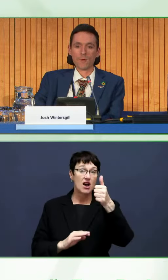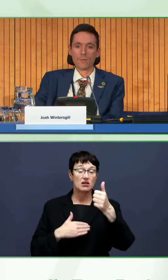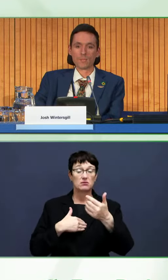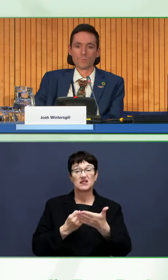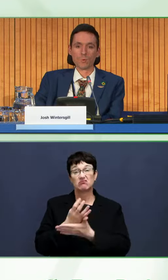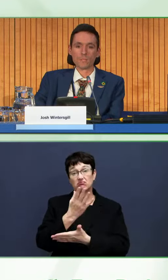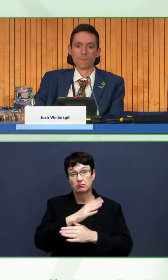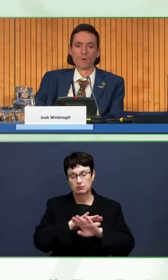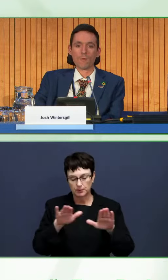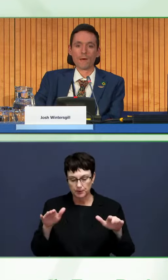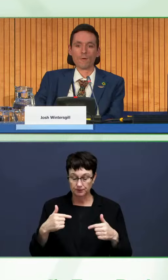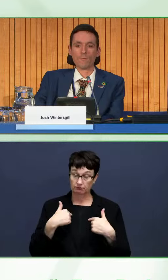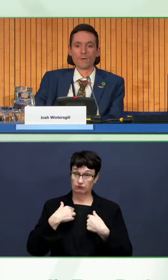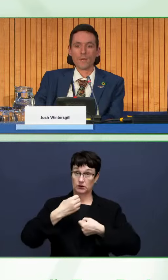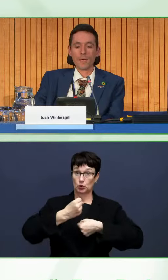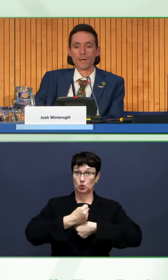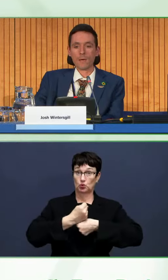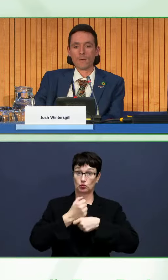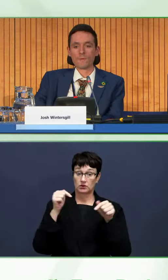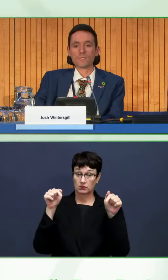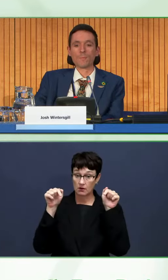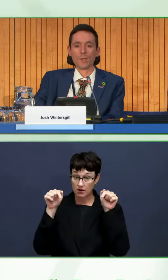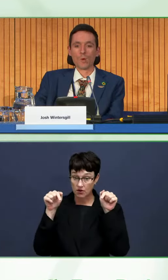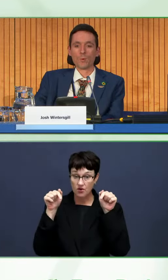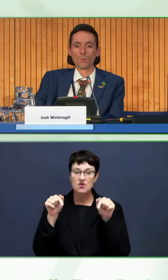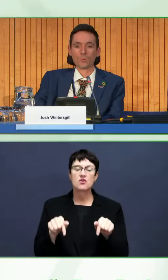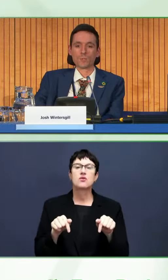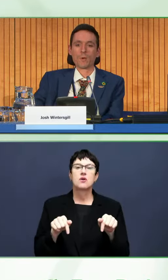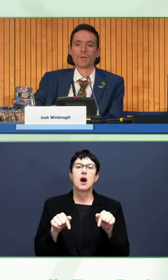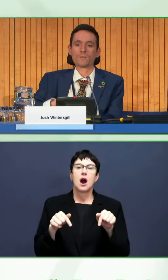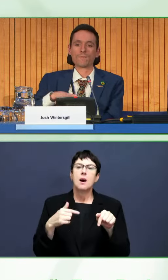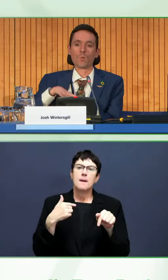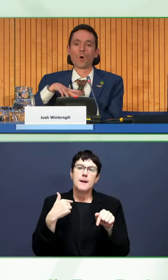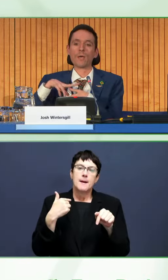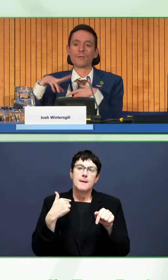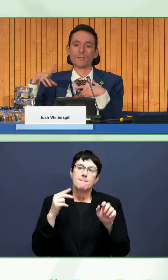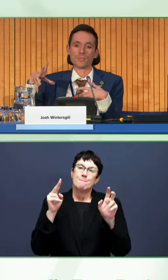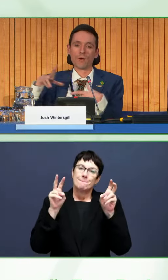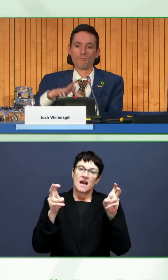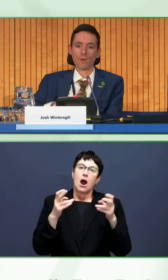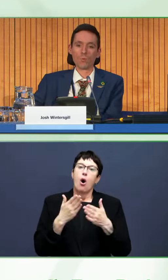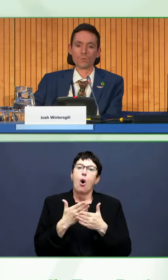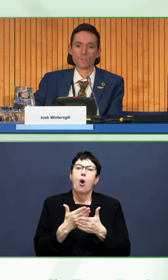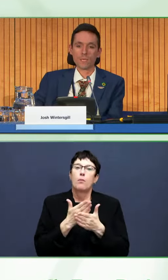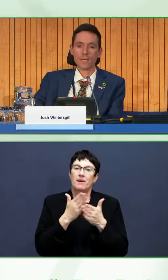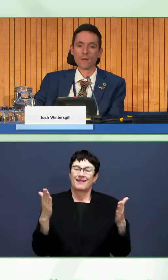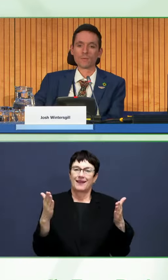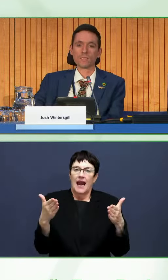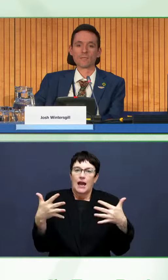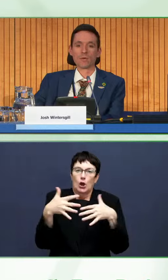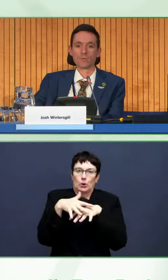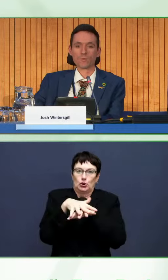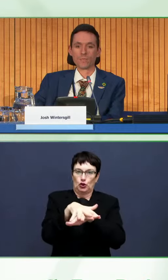I've been supporting the rollout of the Simply Open awards as part of the wider Discovery Awards in our six countries.